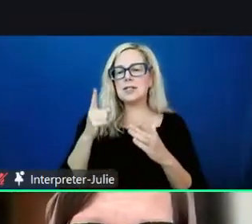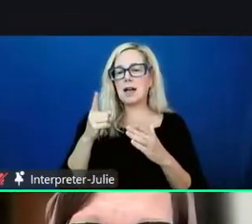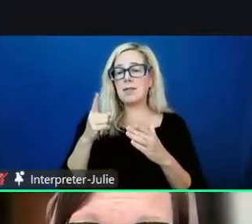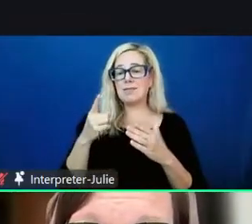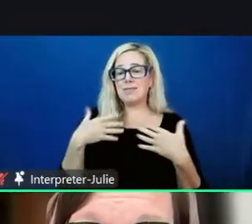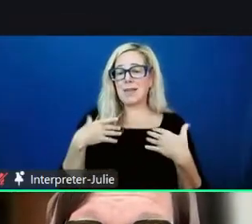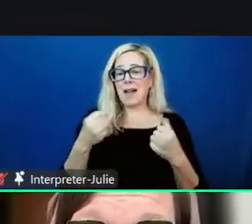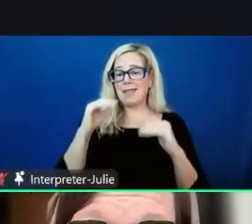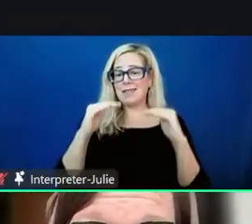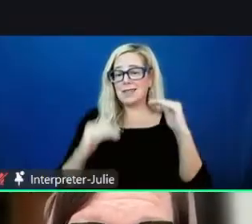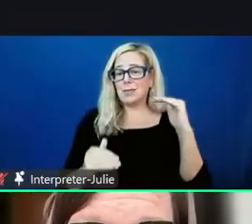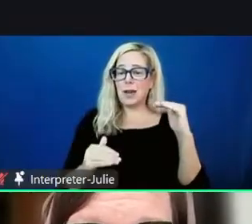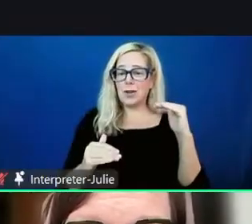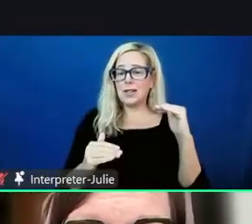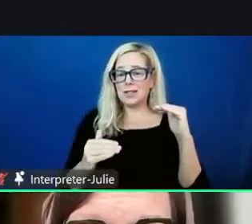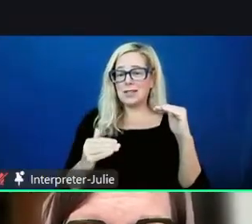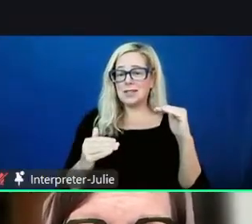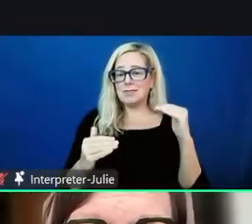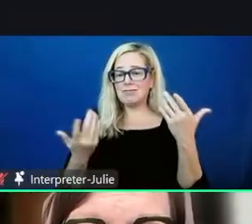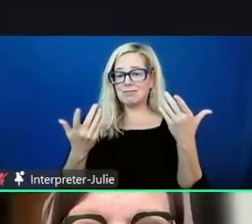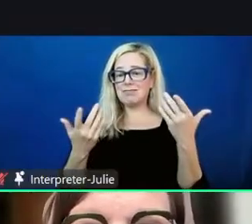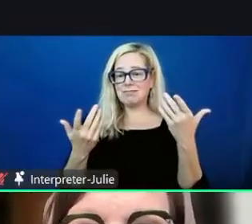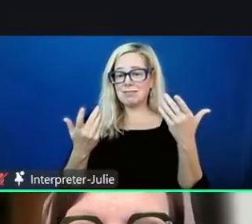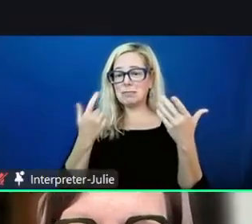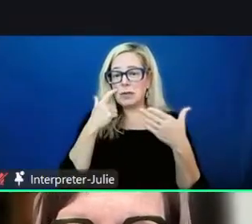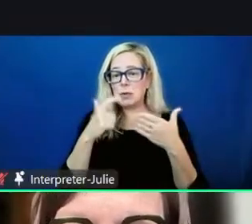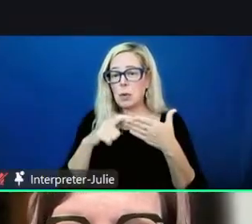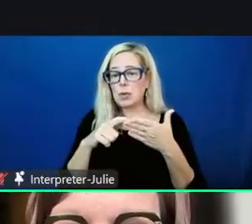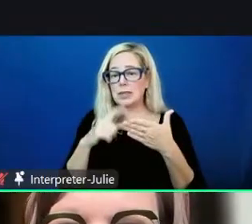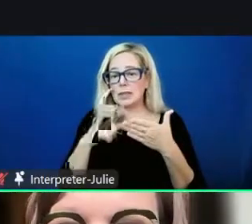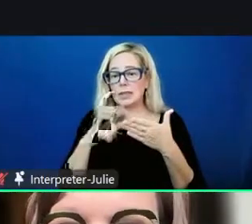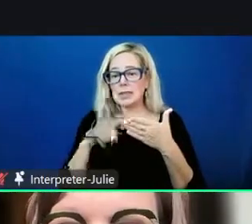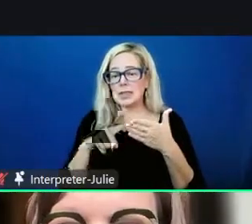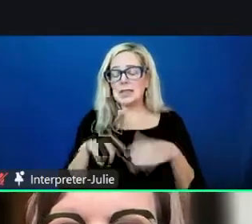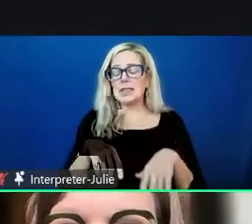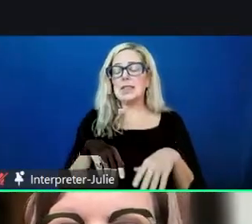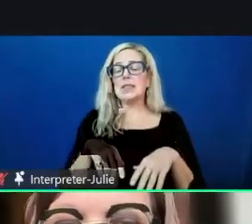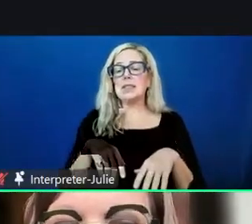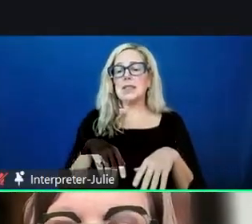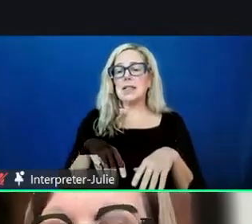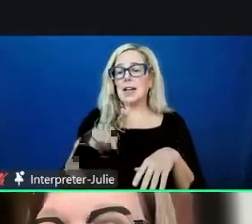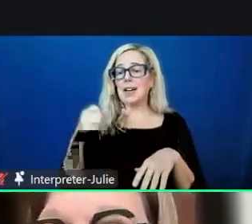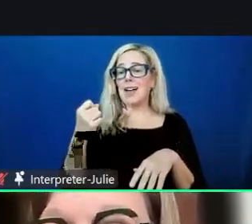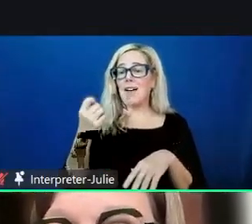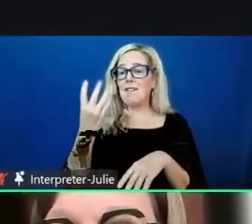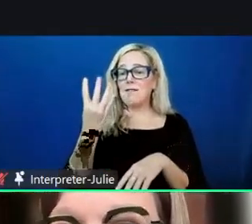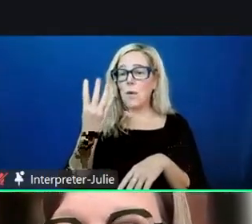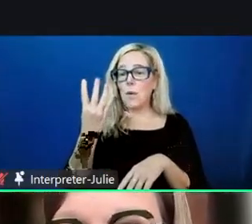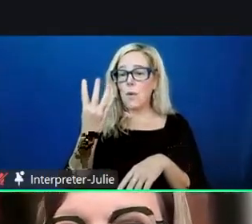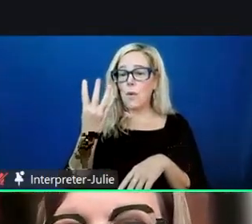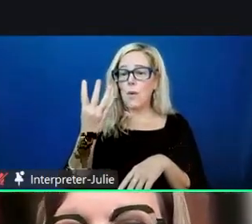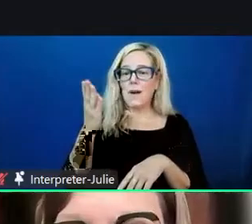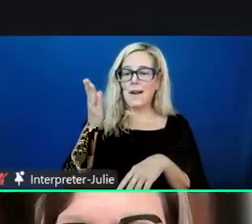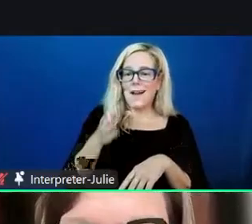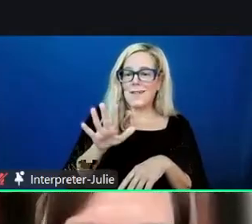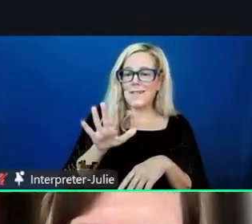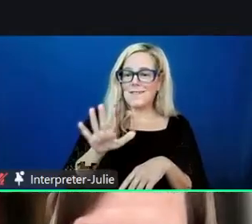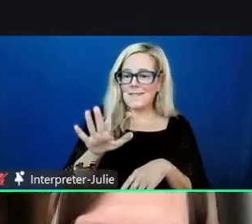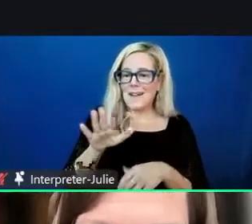First, there's some key findings that four in five physicians believe disabled people have a worse quality of life.